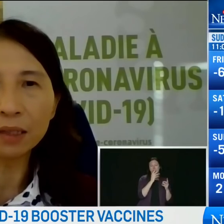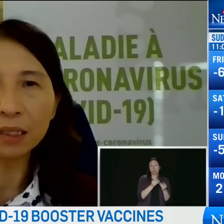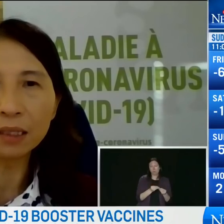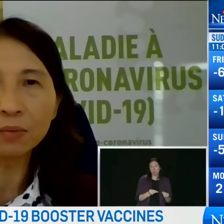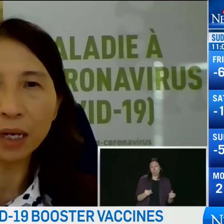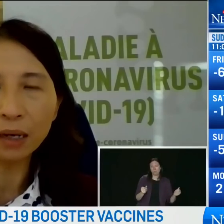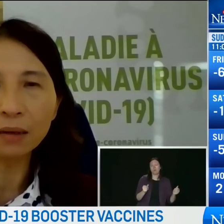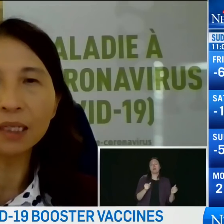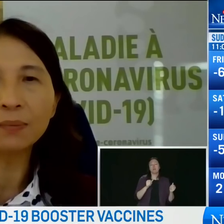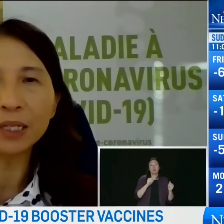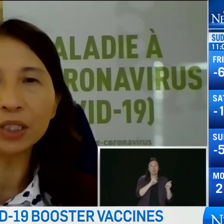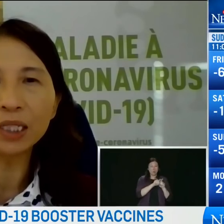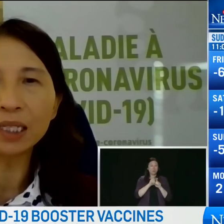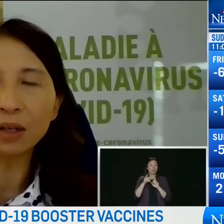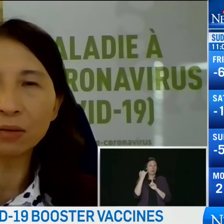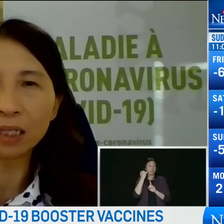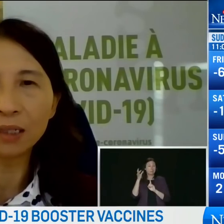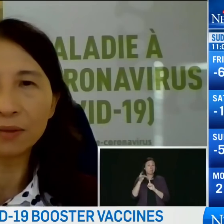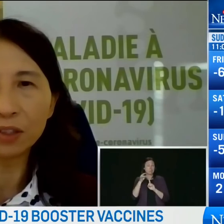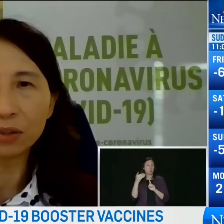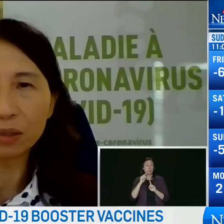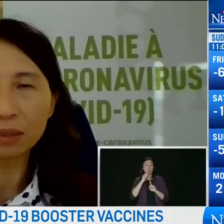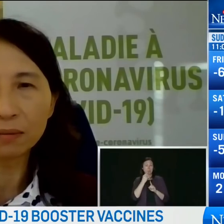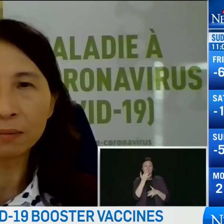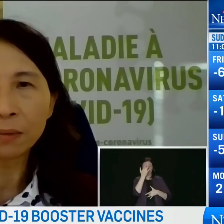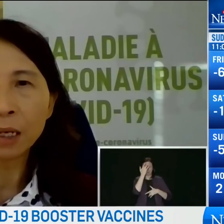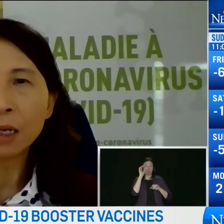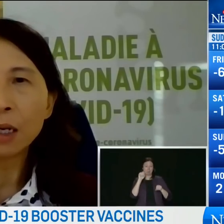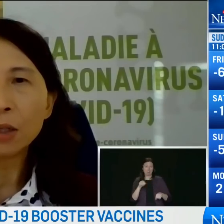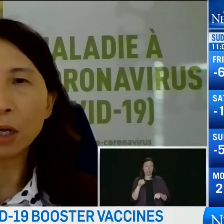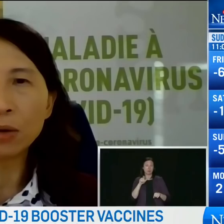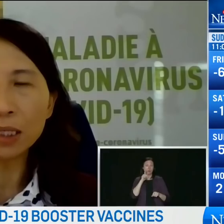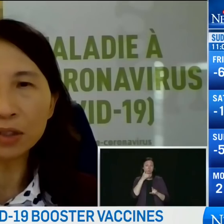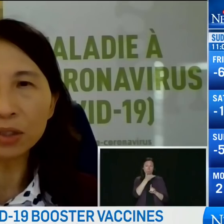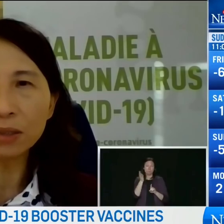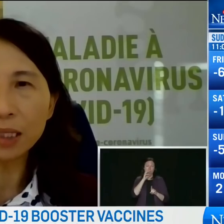INFECTION AND SYMPTOMATIC DISEASE DECREASES WITH TIME AND